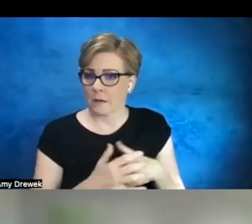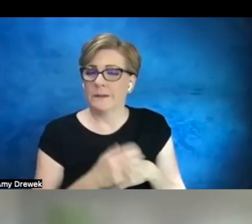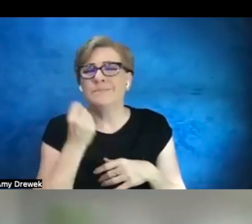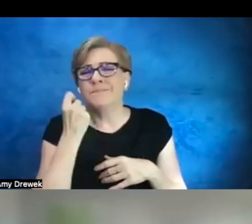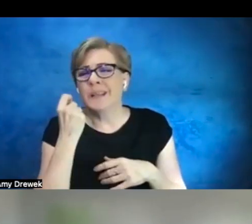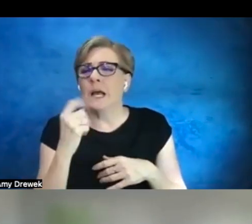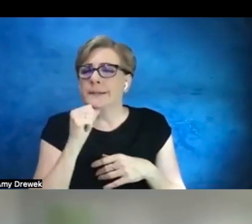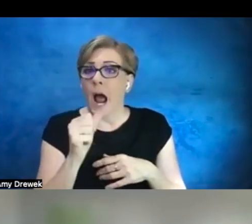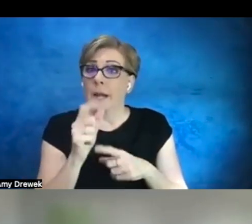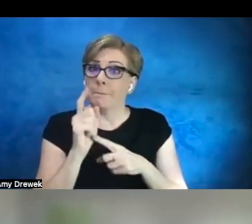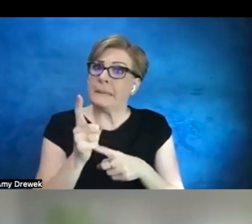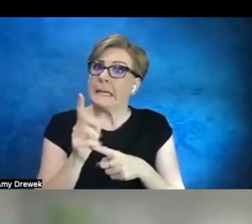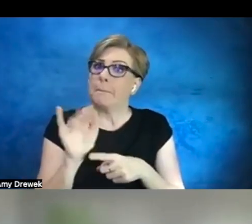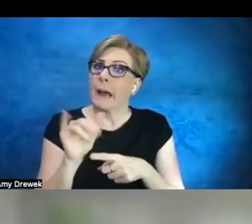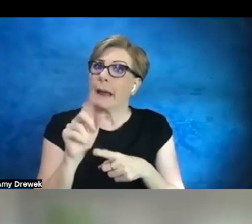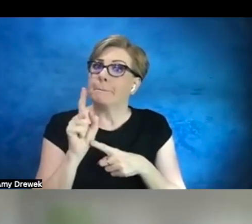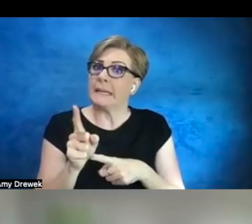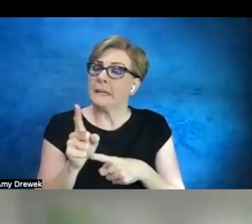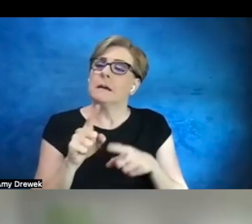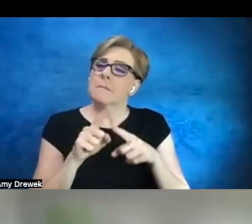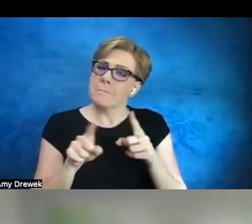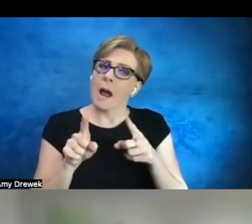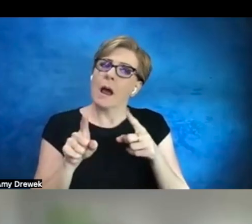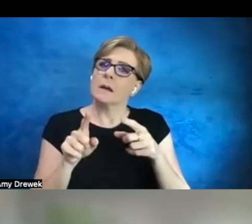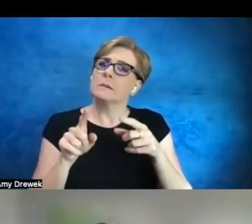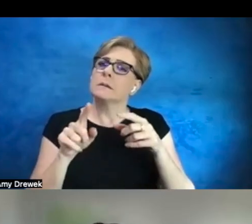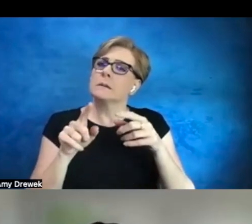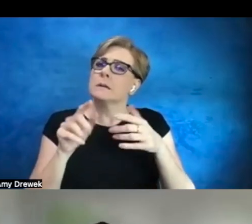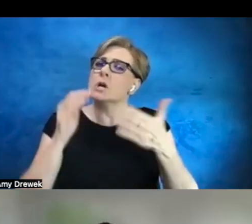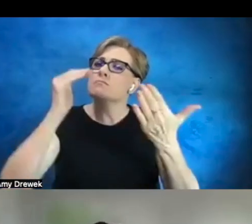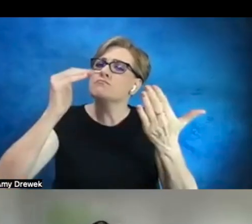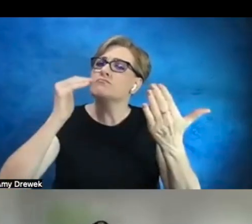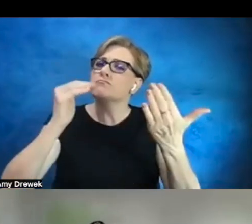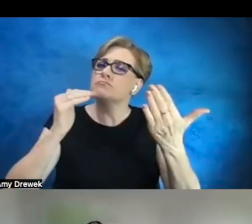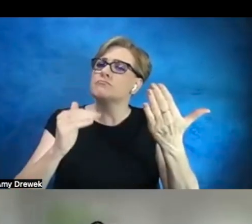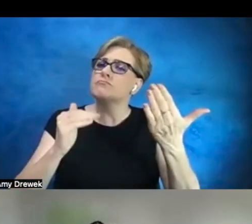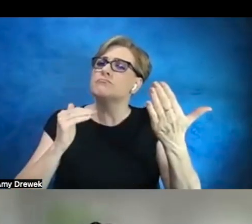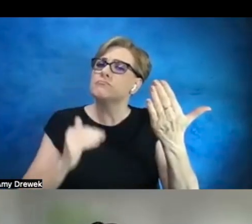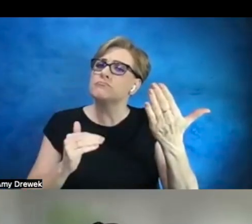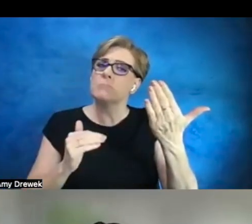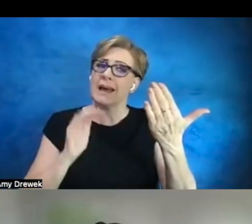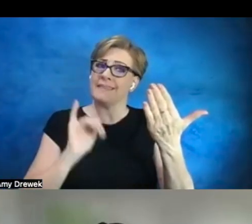but it does have minute breakdowns for an approximately one and a half hour DMD event.